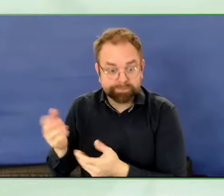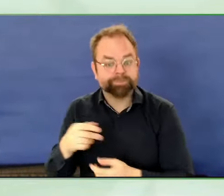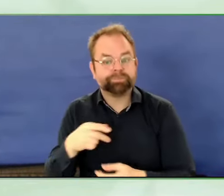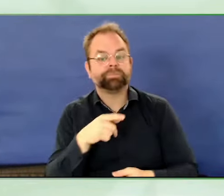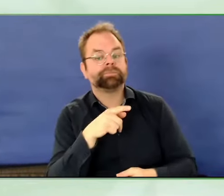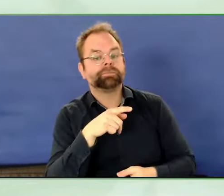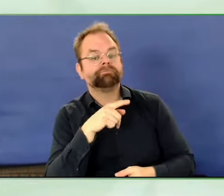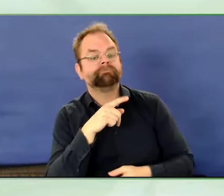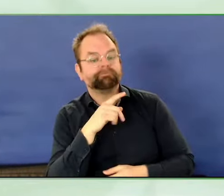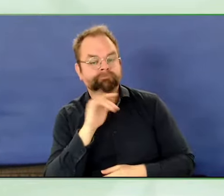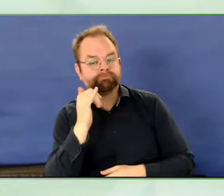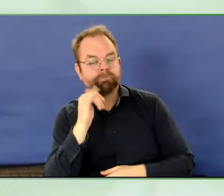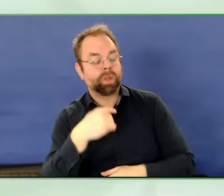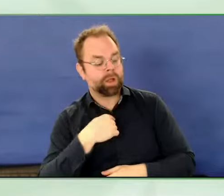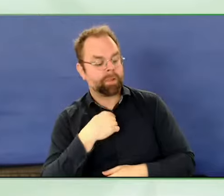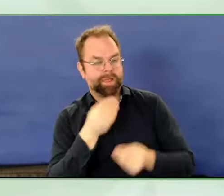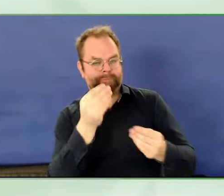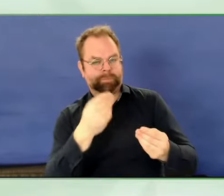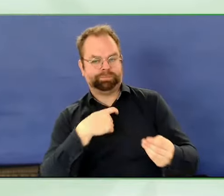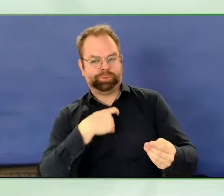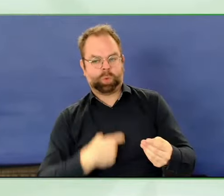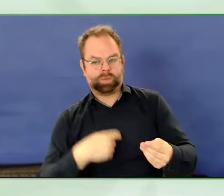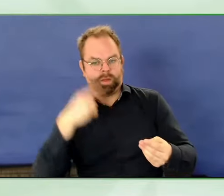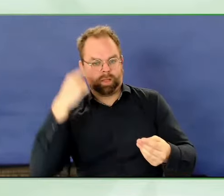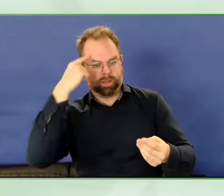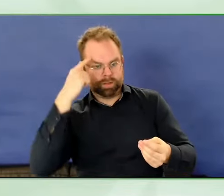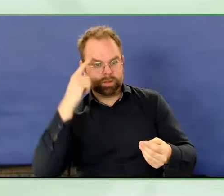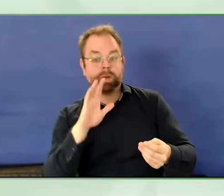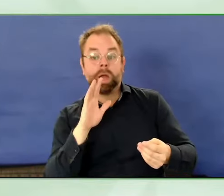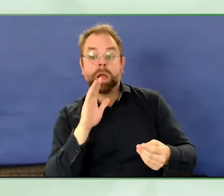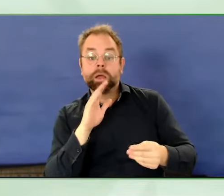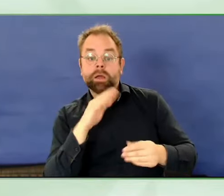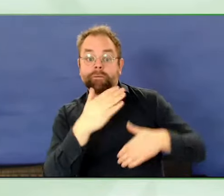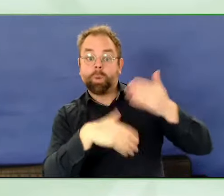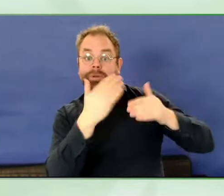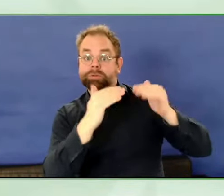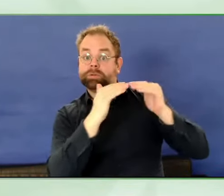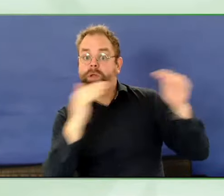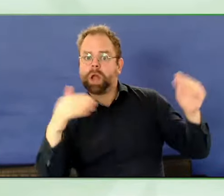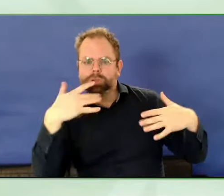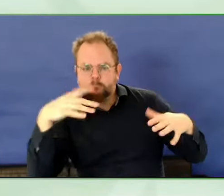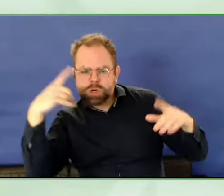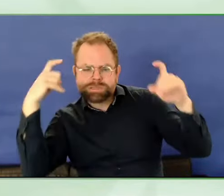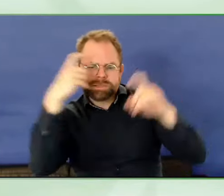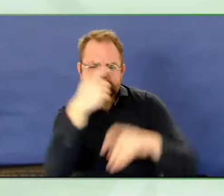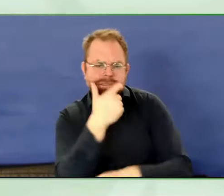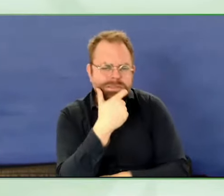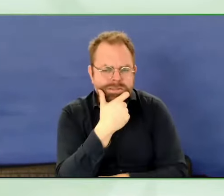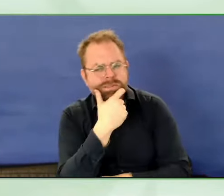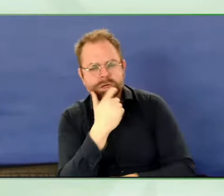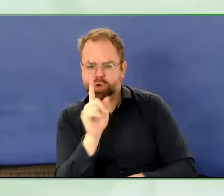So really trying to determine what it is you need to put in a standard, that can be done, that's a process and we can do that.